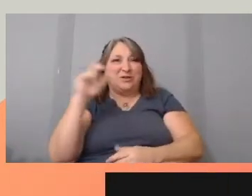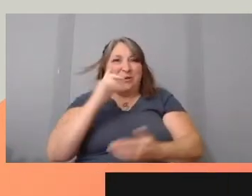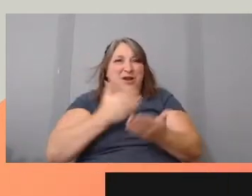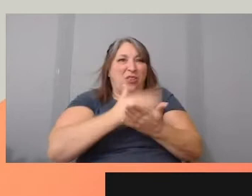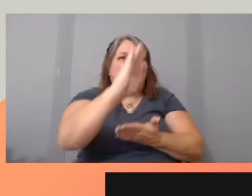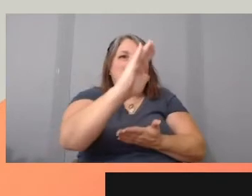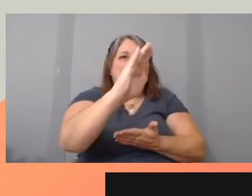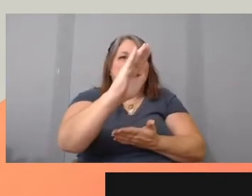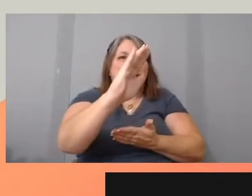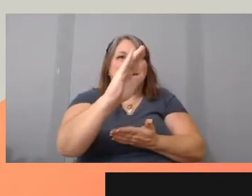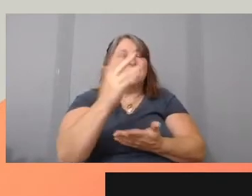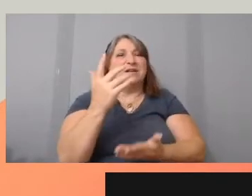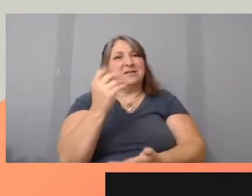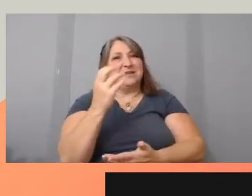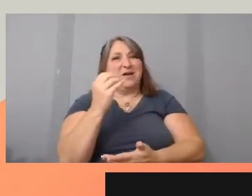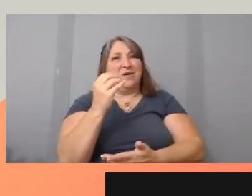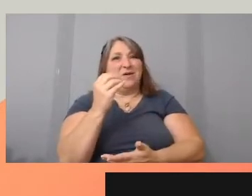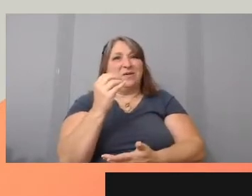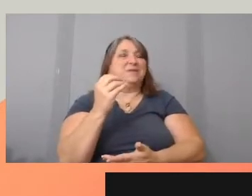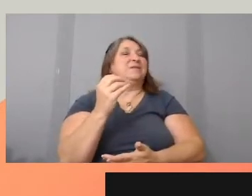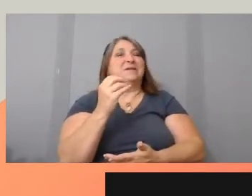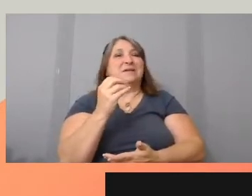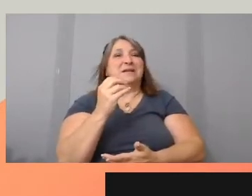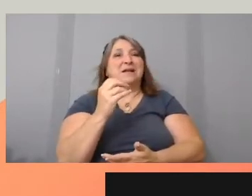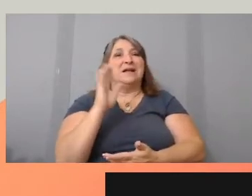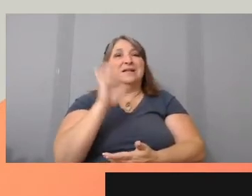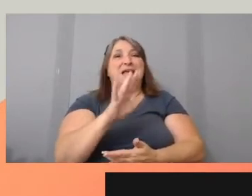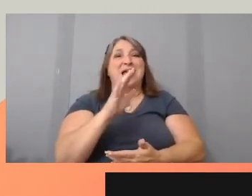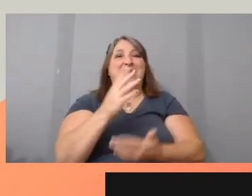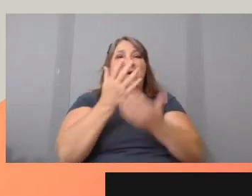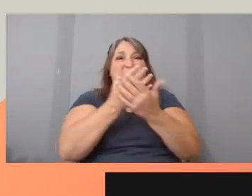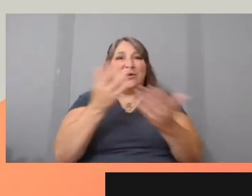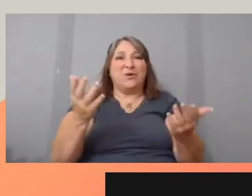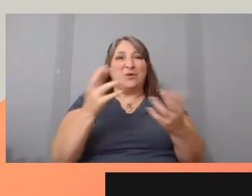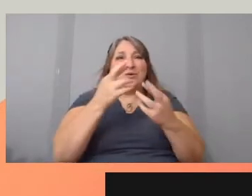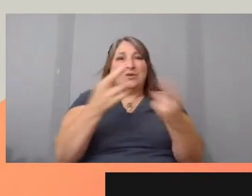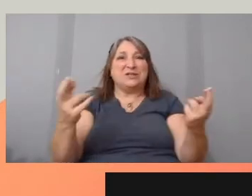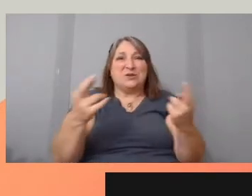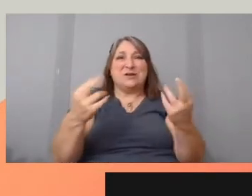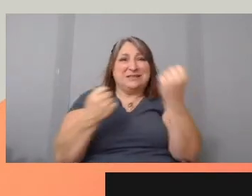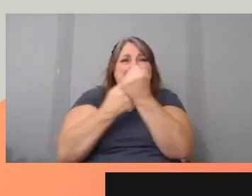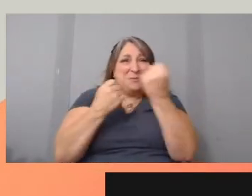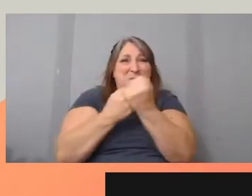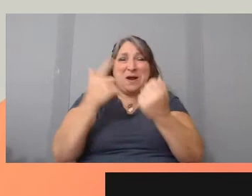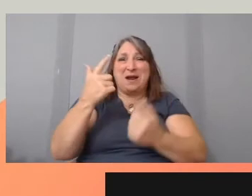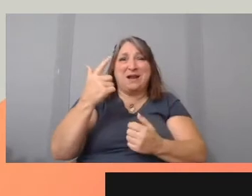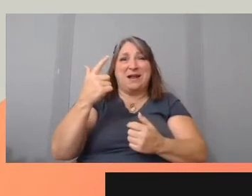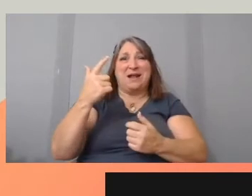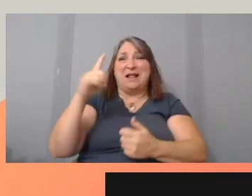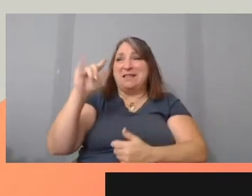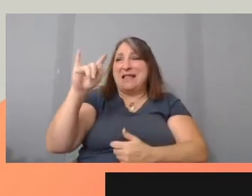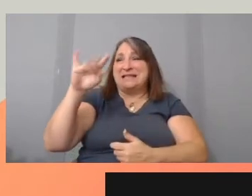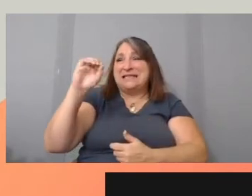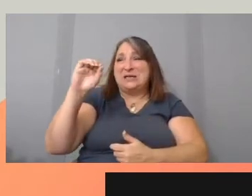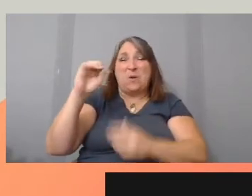like put their resources behind the Latino-Americans, if they had not gotten that negative pushback and advocacy